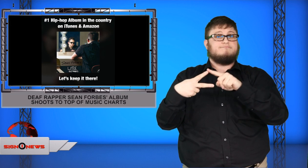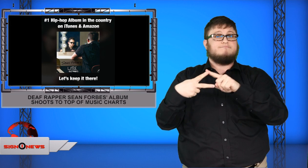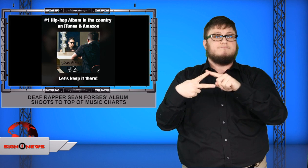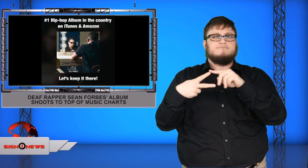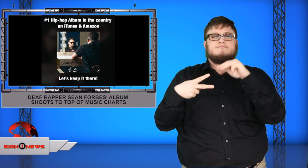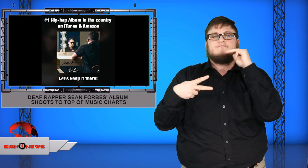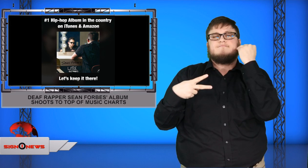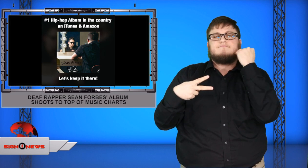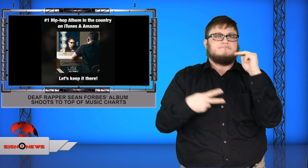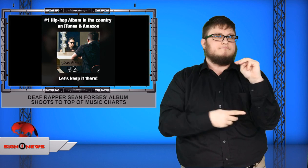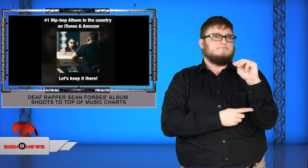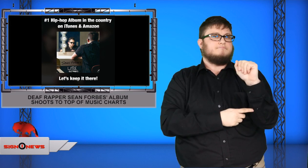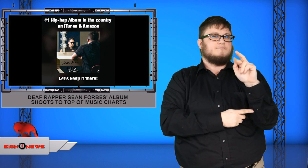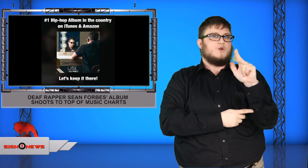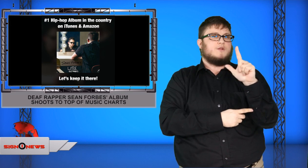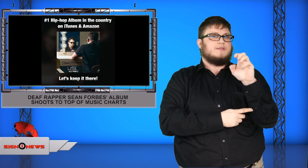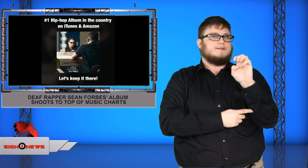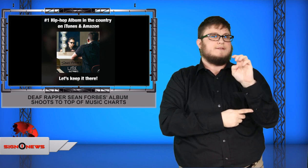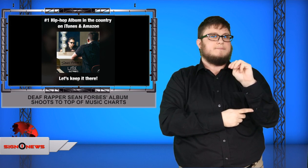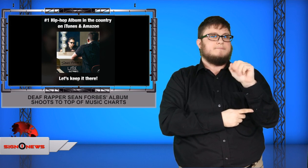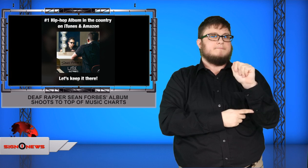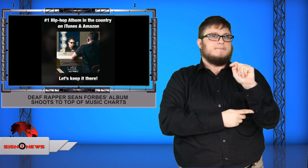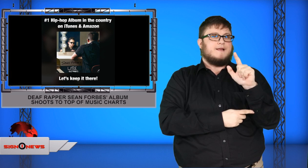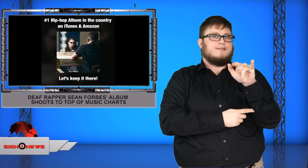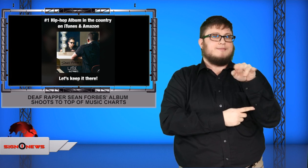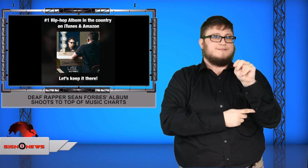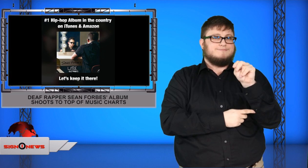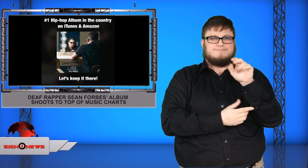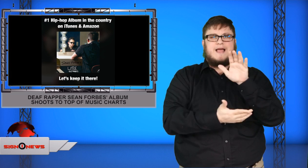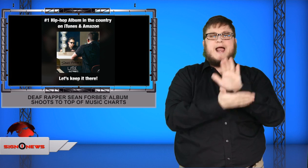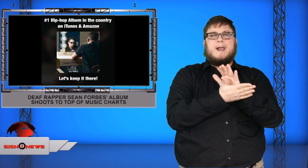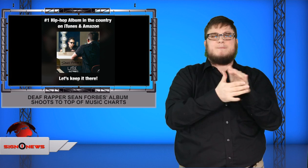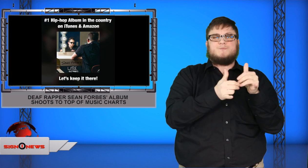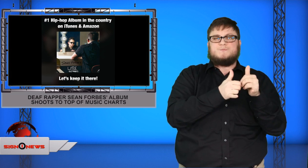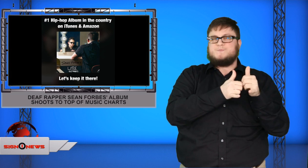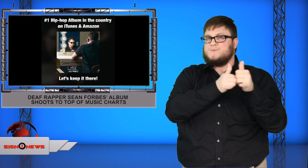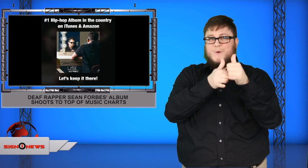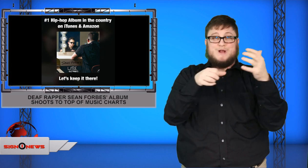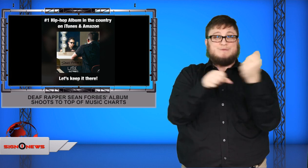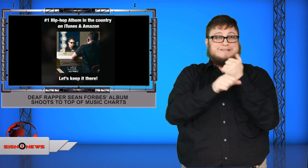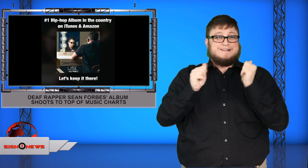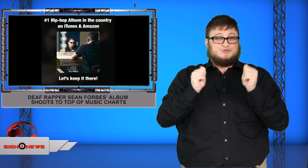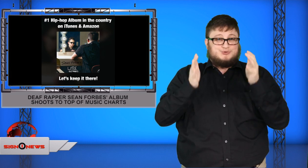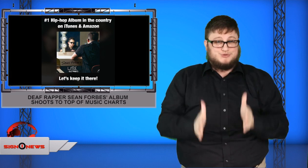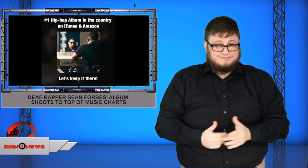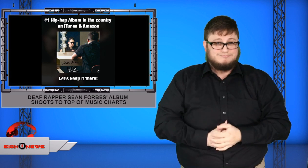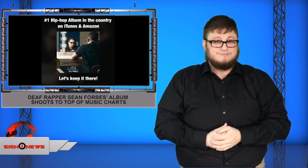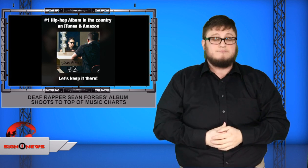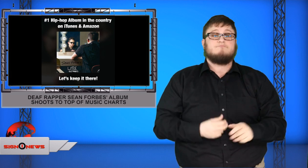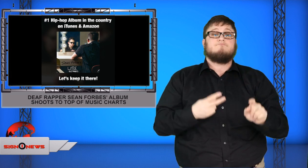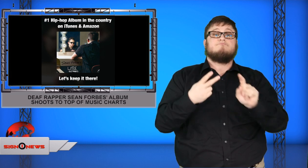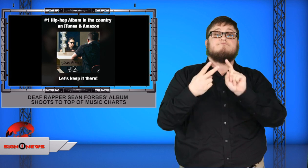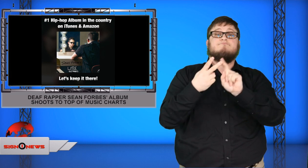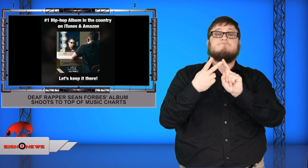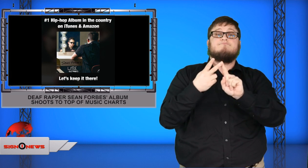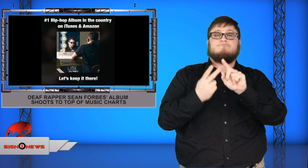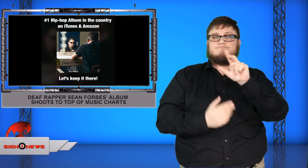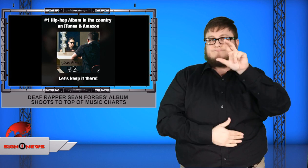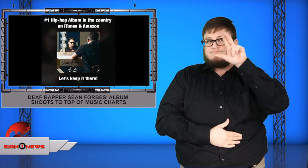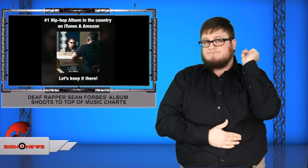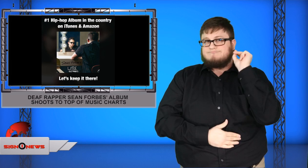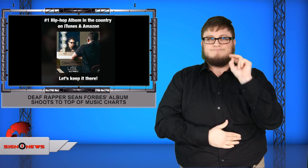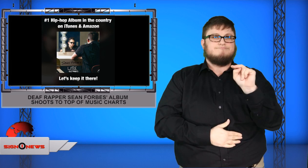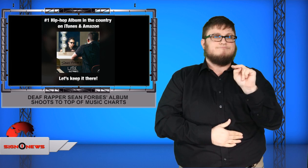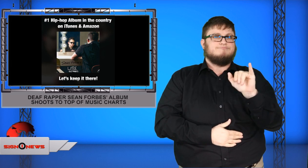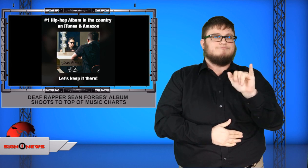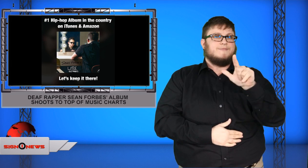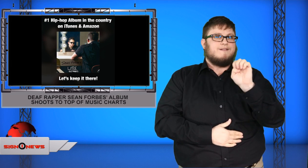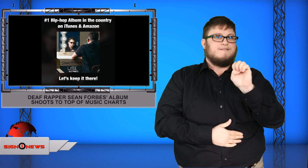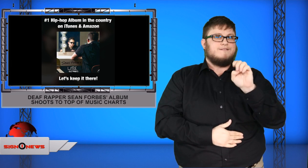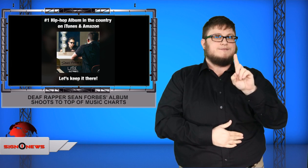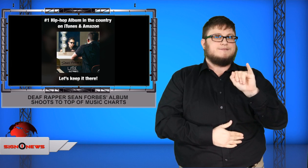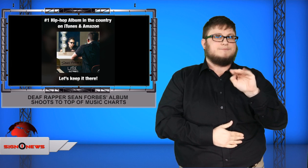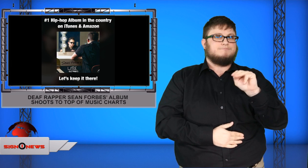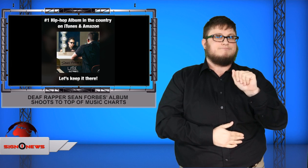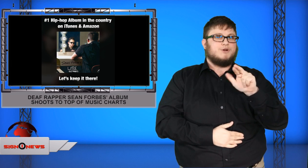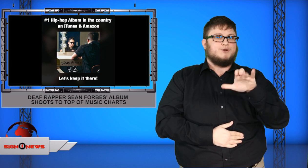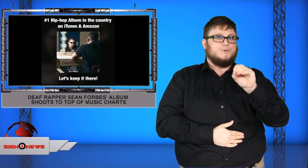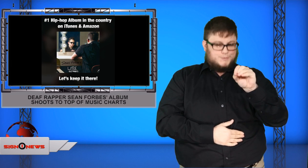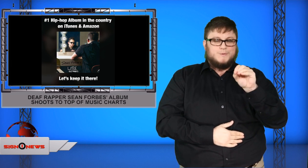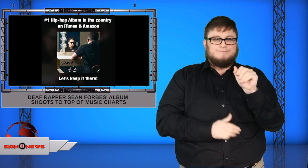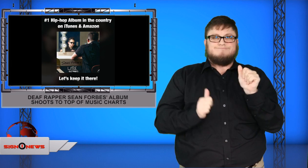from Academy award-winning actress Marlee Matlin and Deaf model, actor and activist